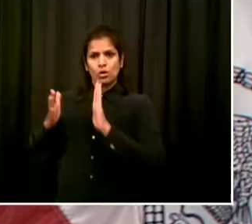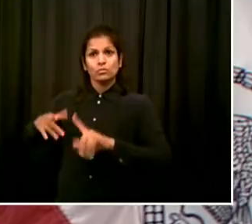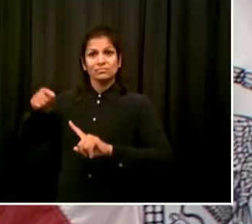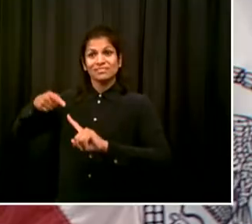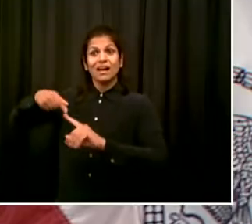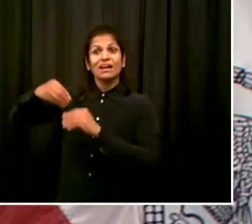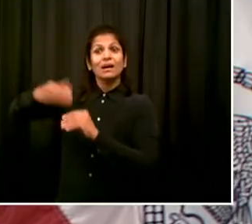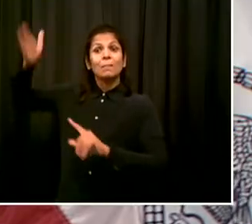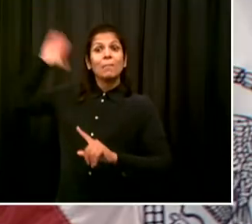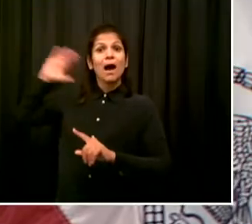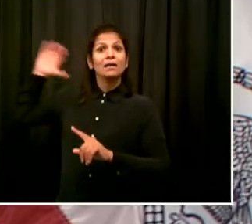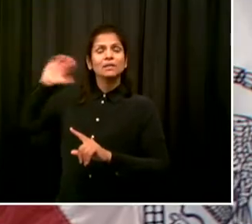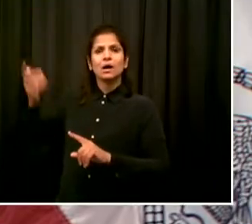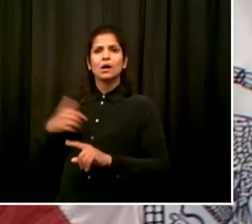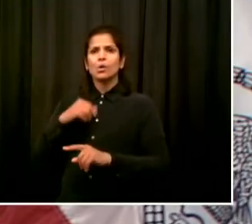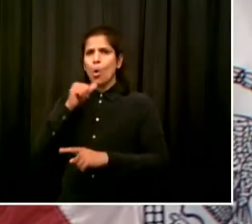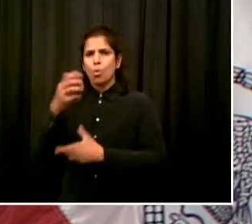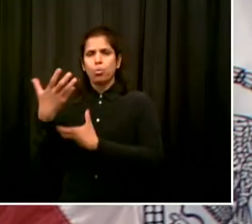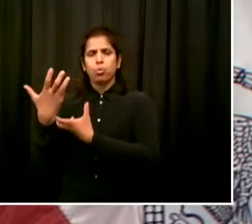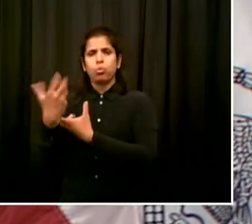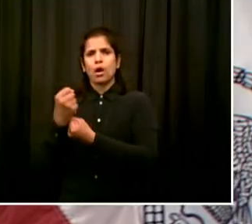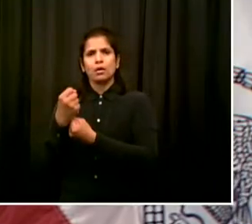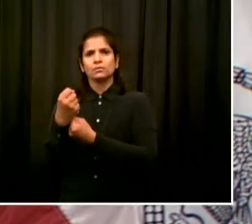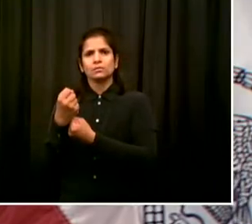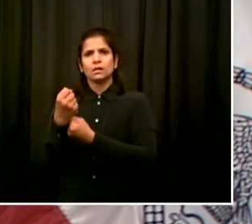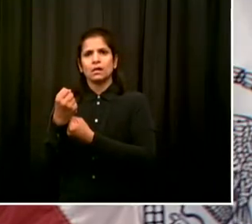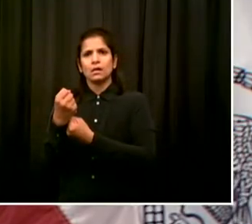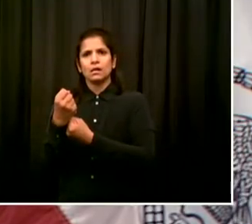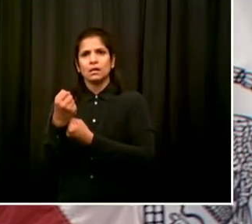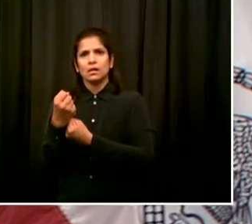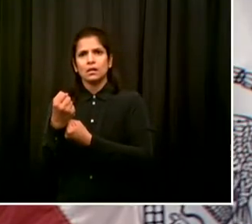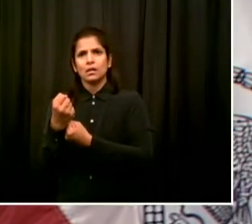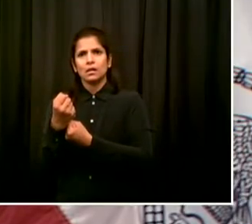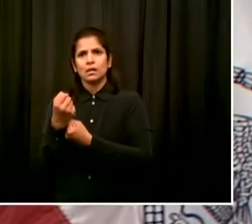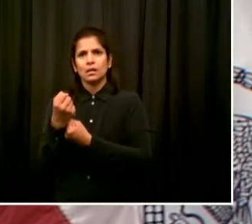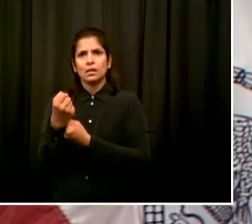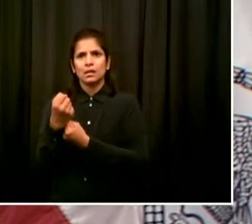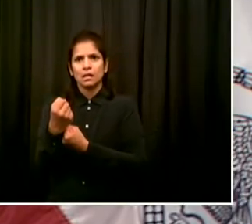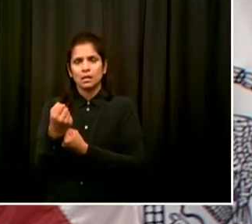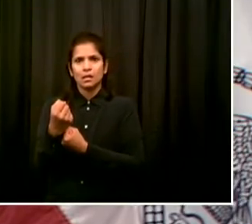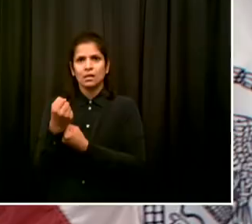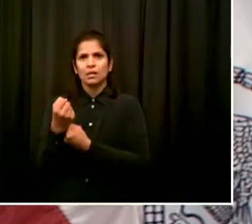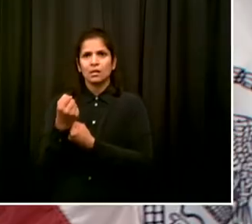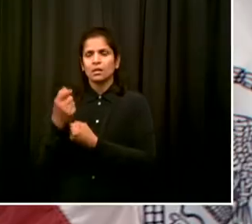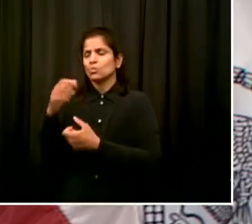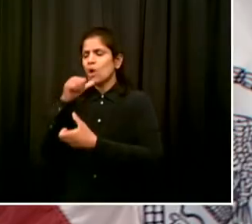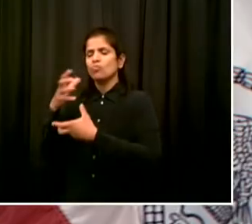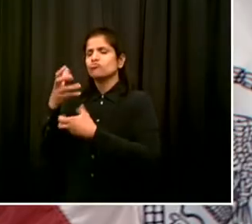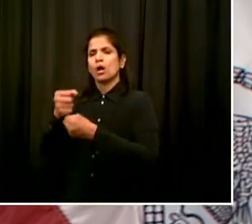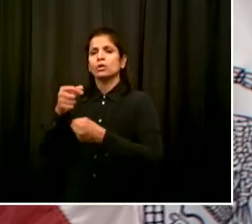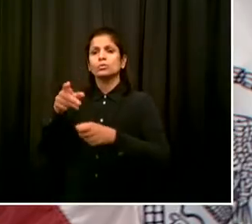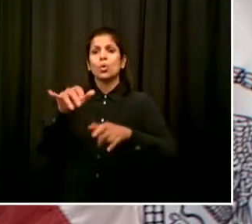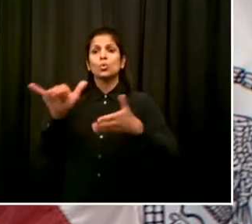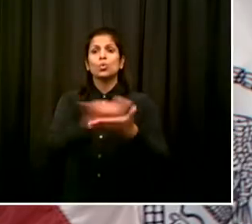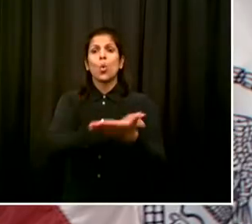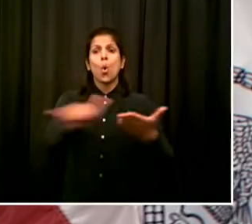THAT BASED ON THE PAST BILLING PRACTICES THAT THEY ESSENTIALLY DON'T TRUST GIVING THIS POWER TO THE